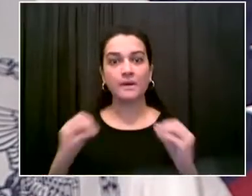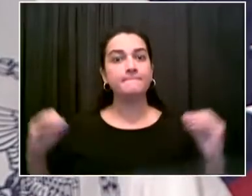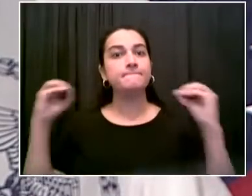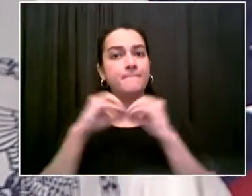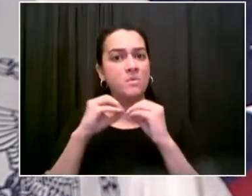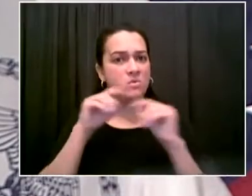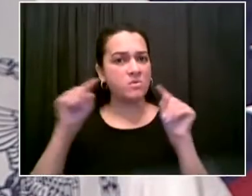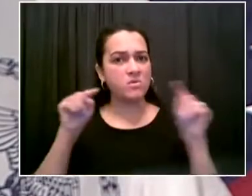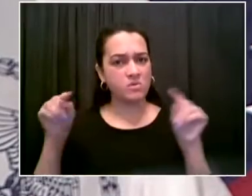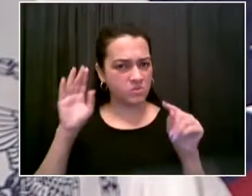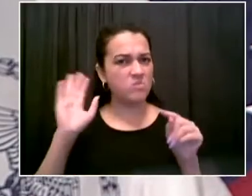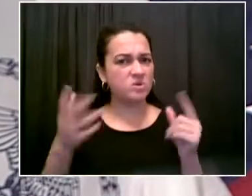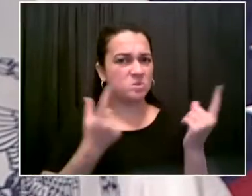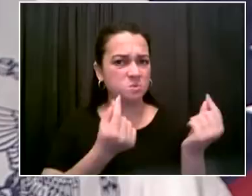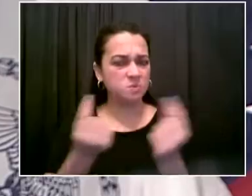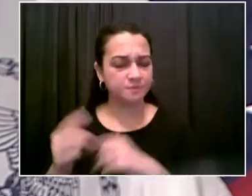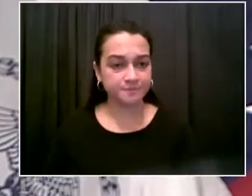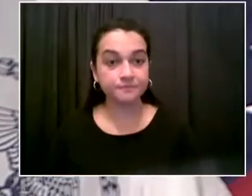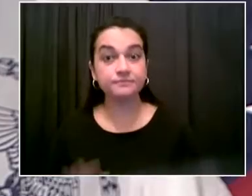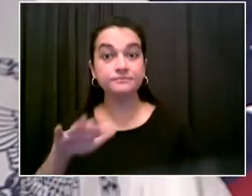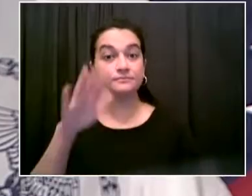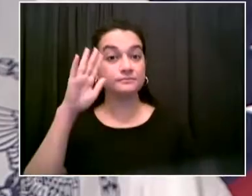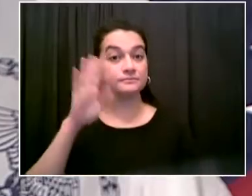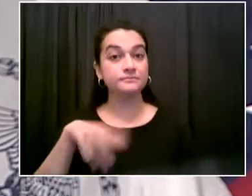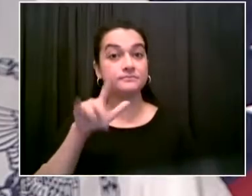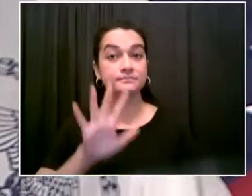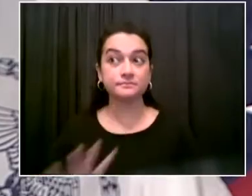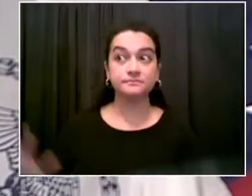PROFOUND CHANGE NEEDED BUT IT CAN BE DONE. THE ONLY OTHER THING I WANT TO